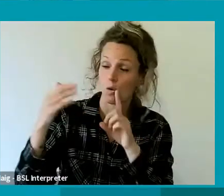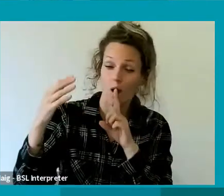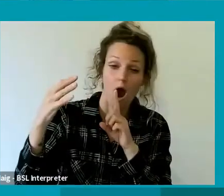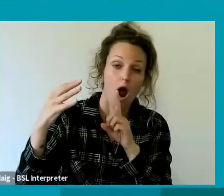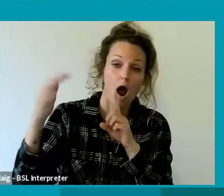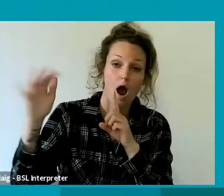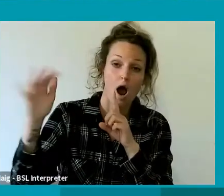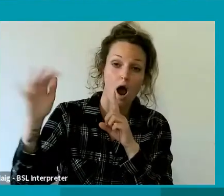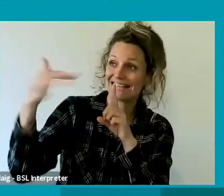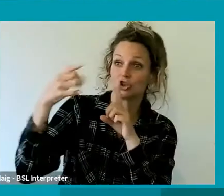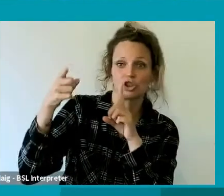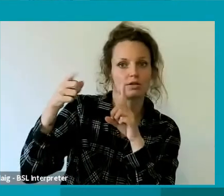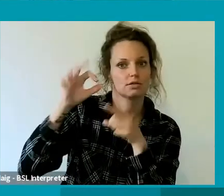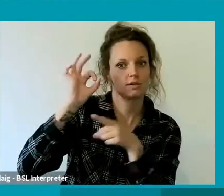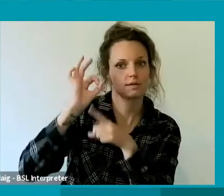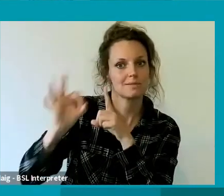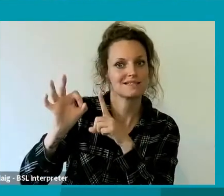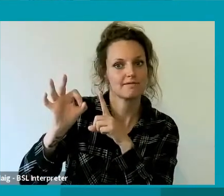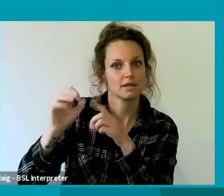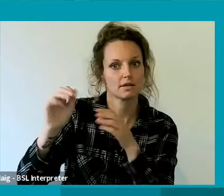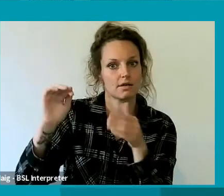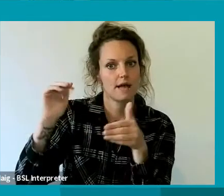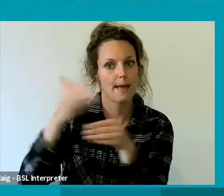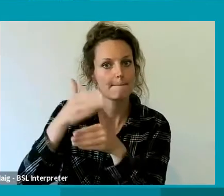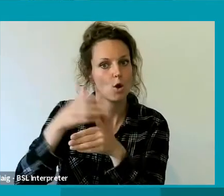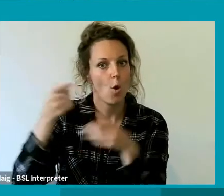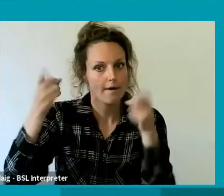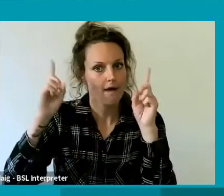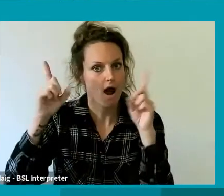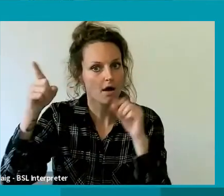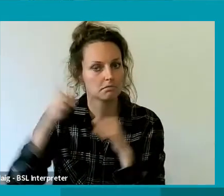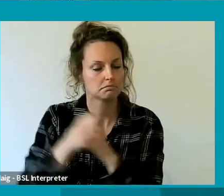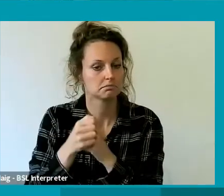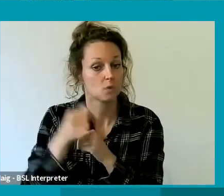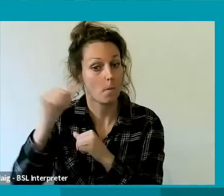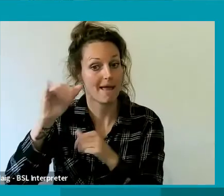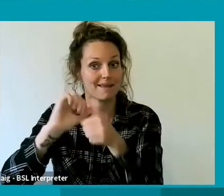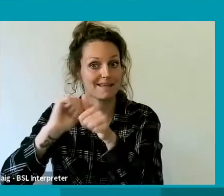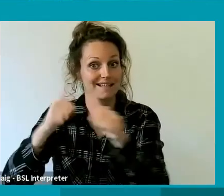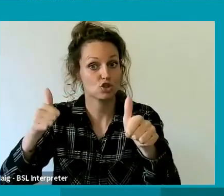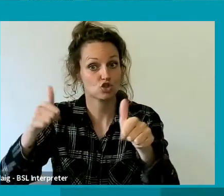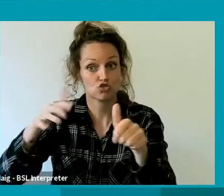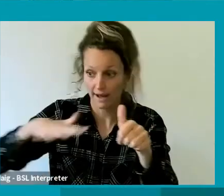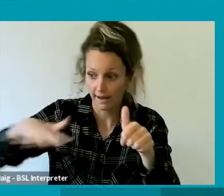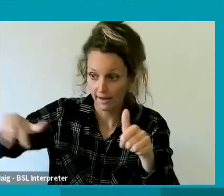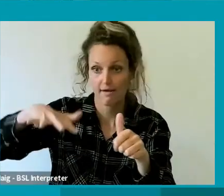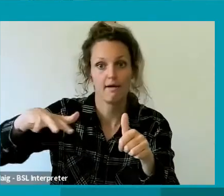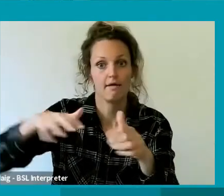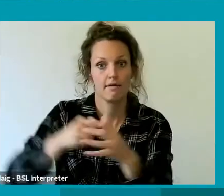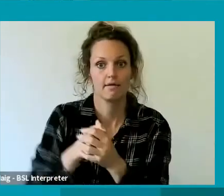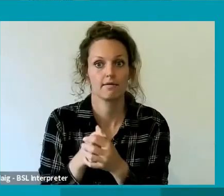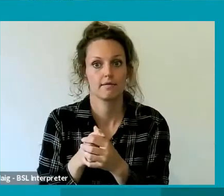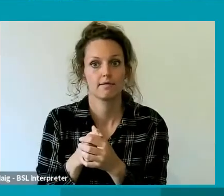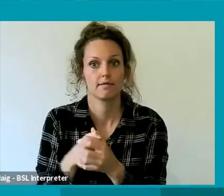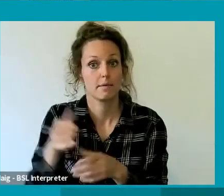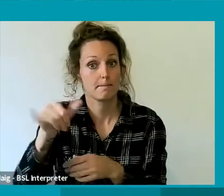Is it from an industry sector? Perhaps maybe you're interested in building connections with thought leaders,